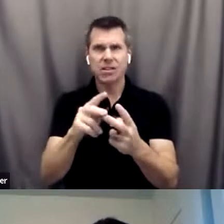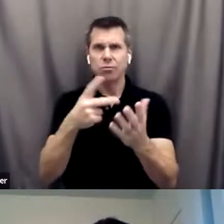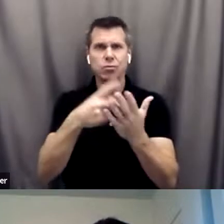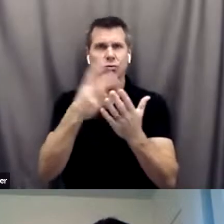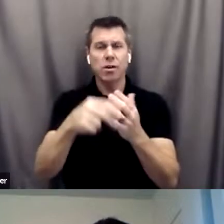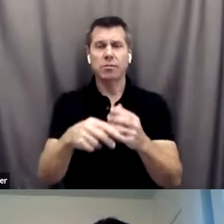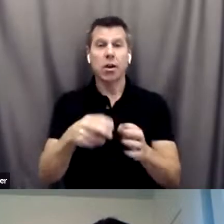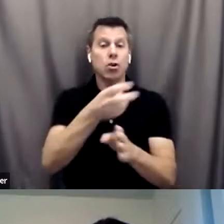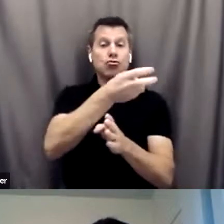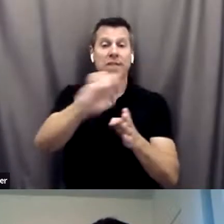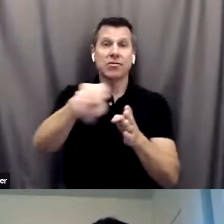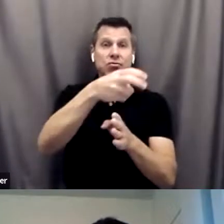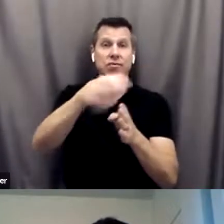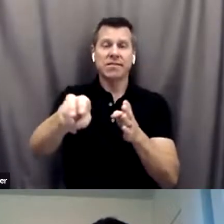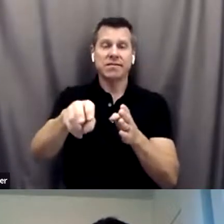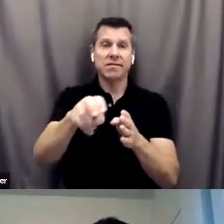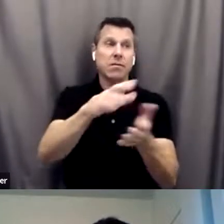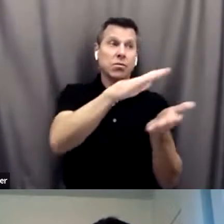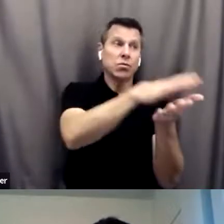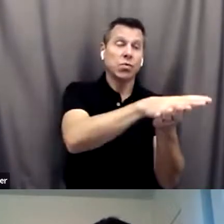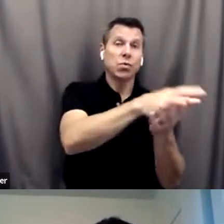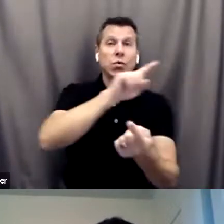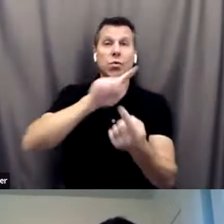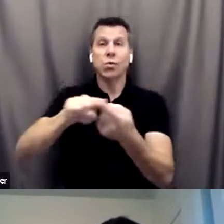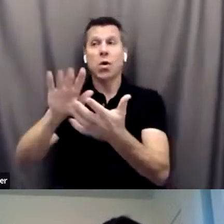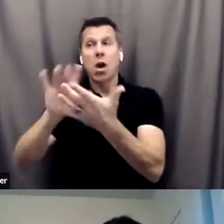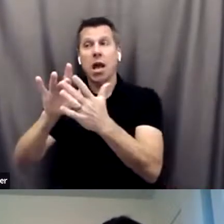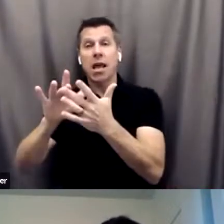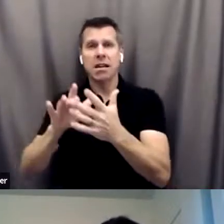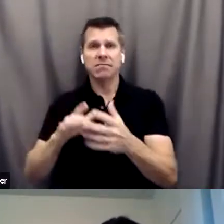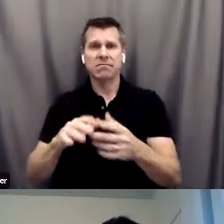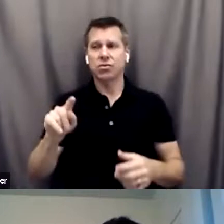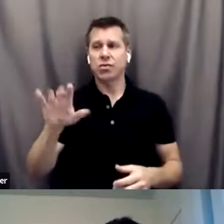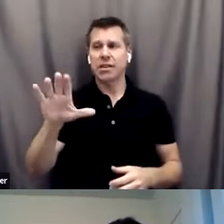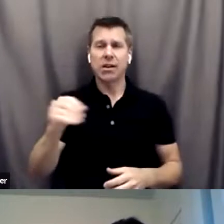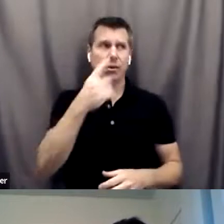online, how's it been for our first gen students, for trio and then also for our dreamers? You want to share?